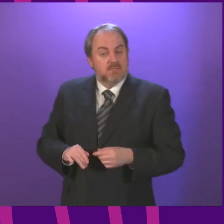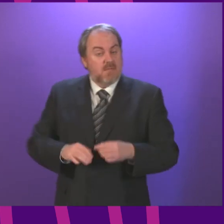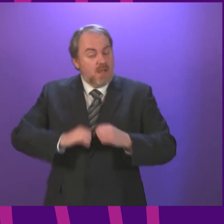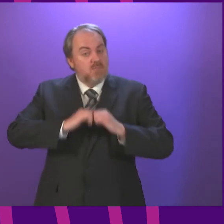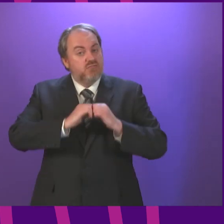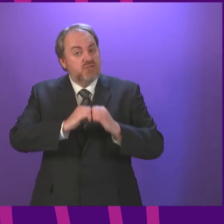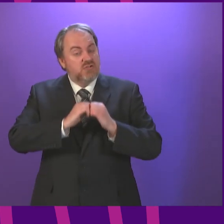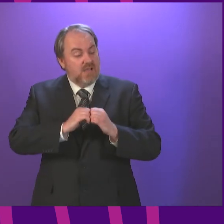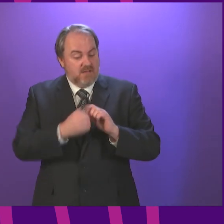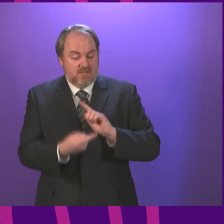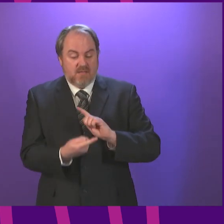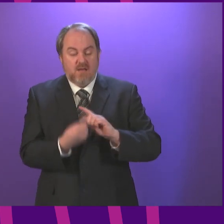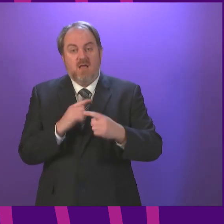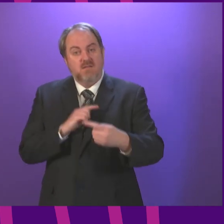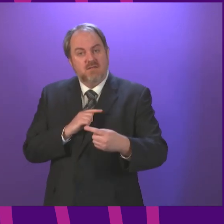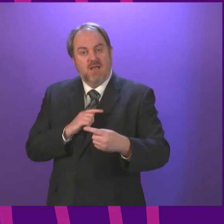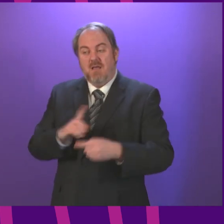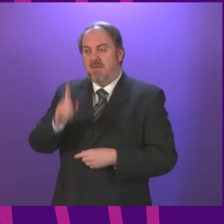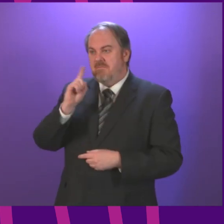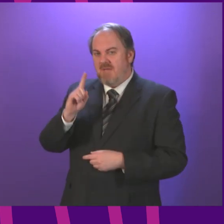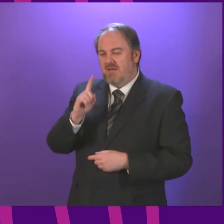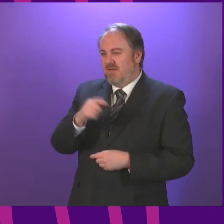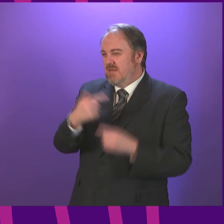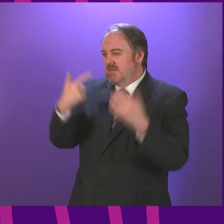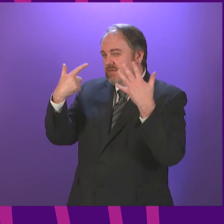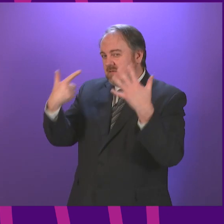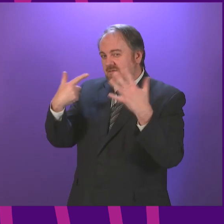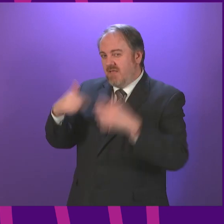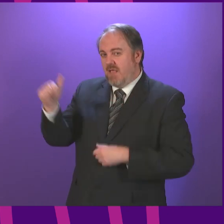First Minister has outlined, but they will be little comfort for the missing 7,000 when